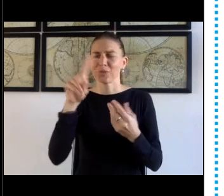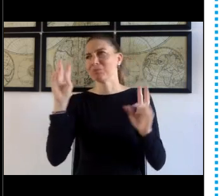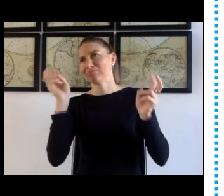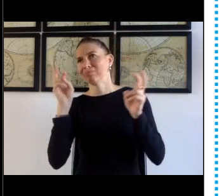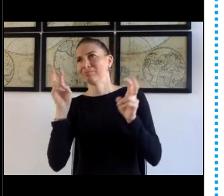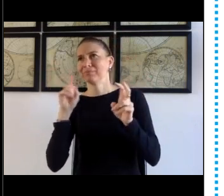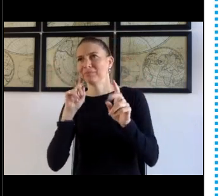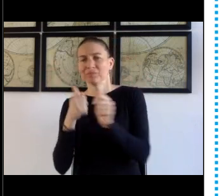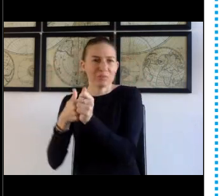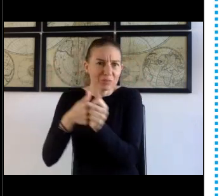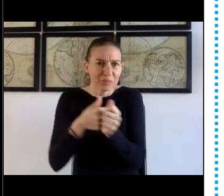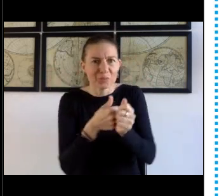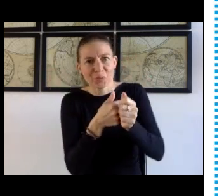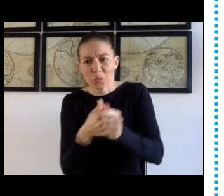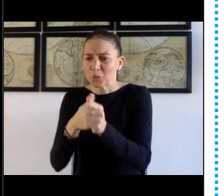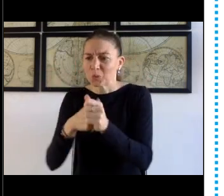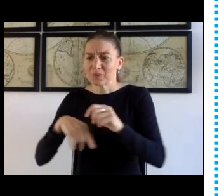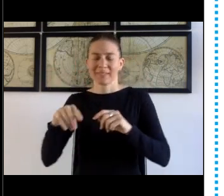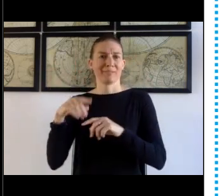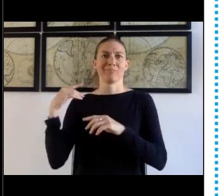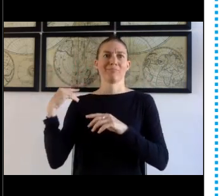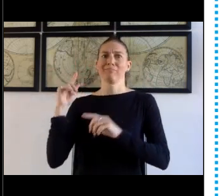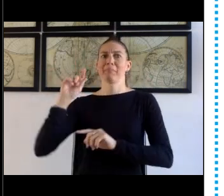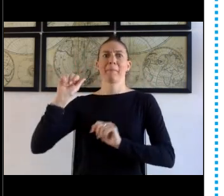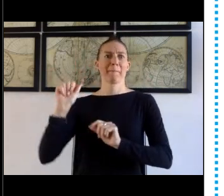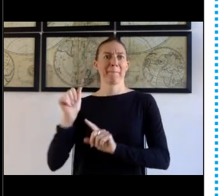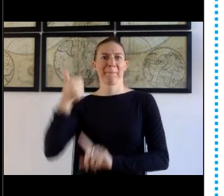from the start to the end, so we were really hoping